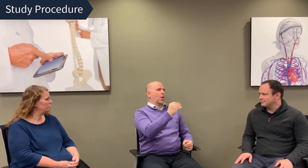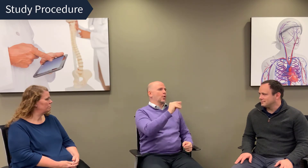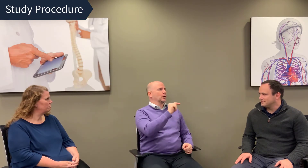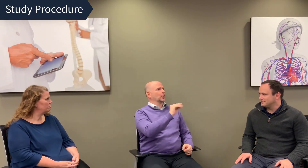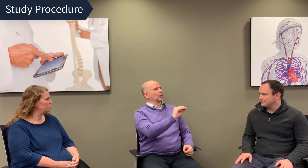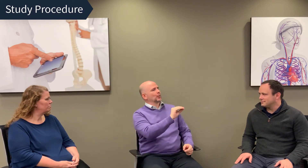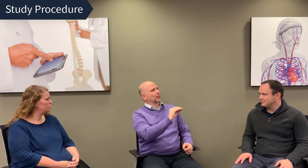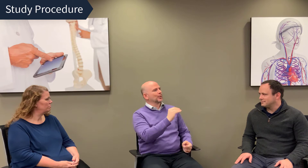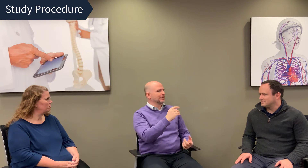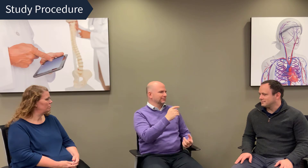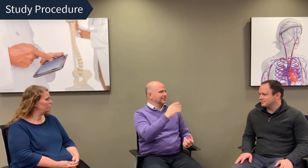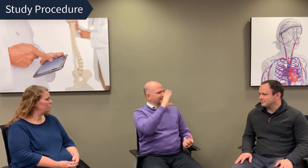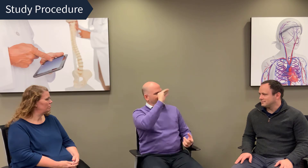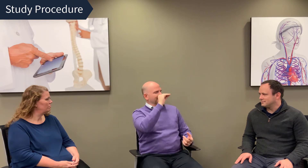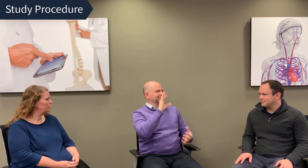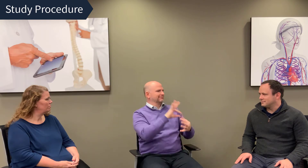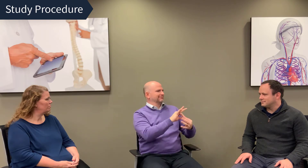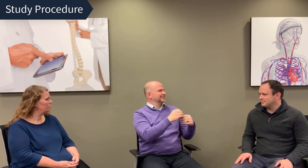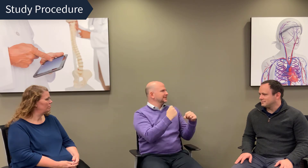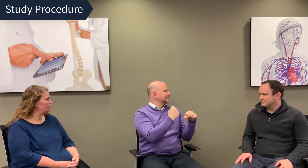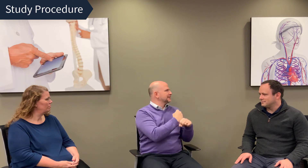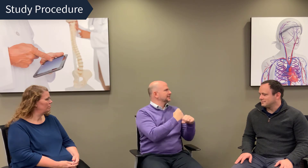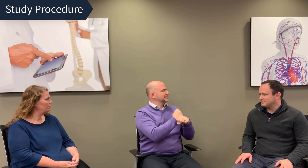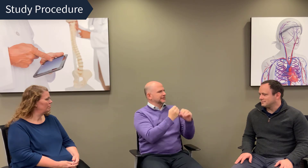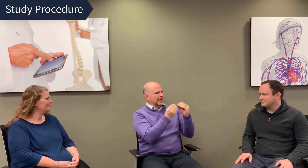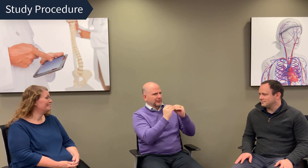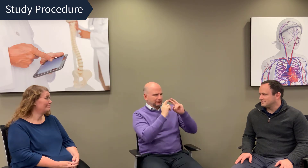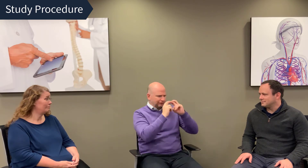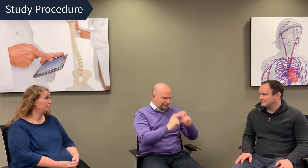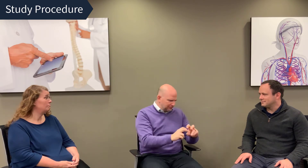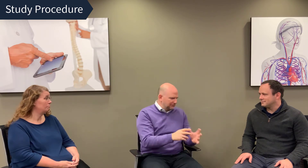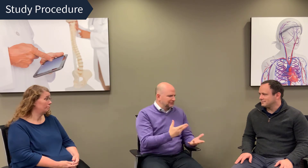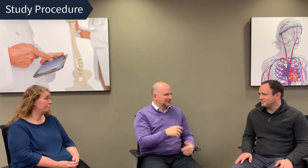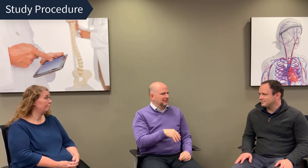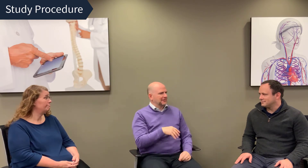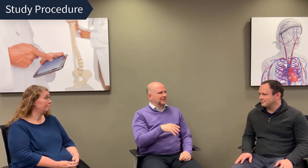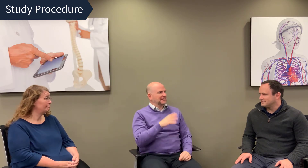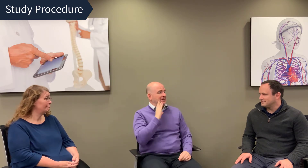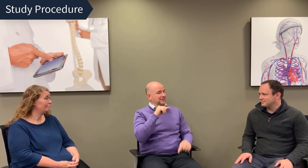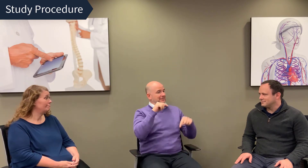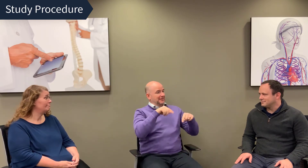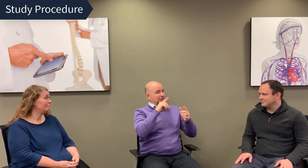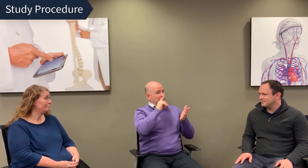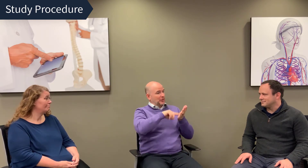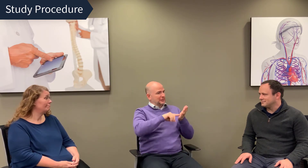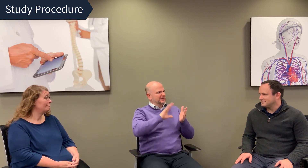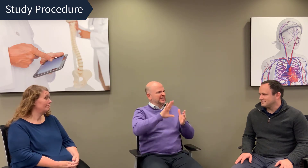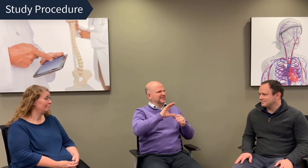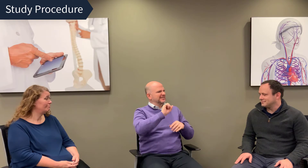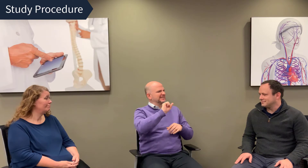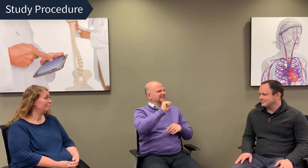considered the go-to guy when it comes to statistics and numbers. When it came